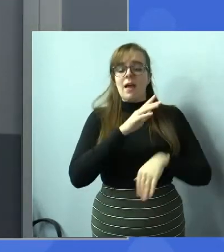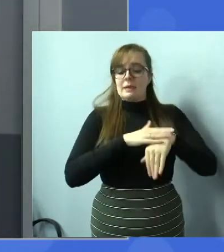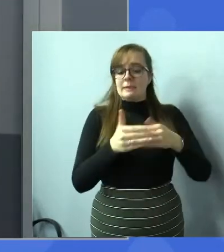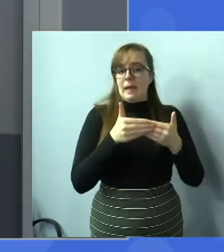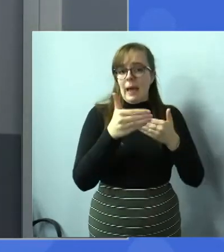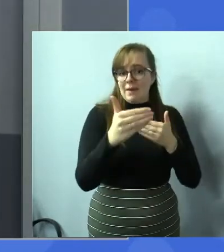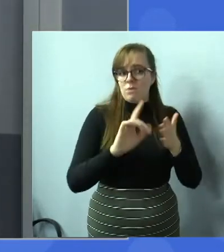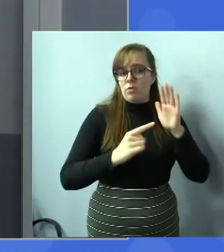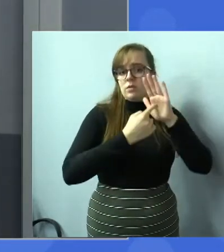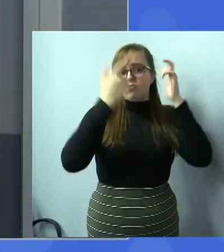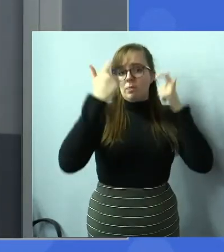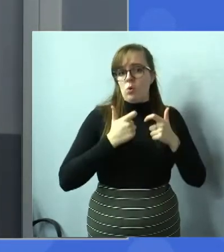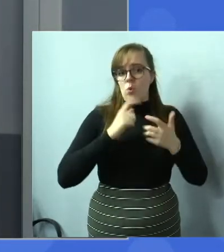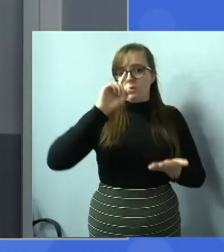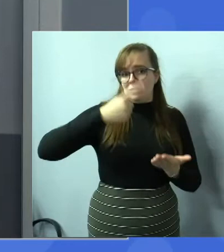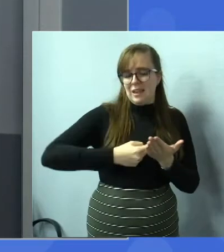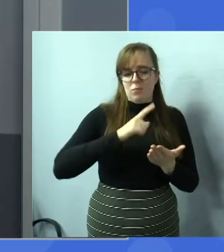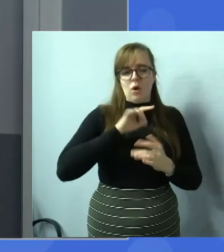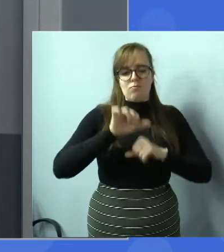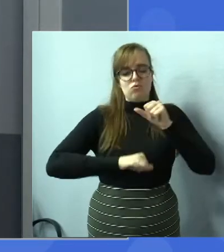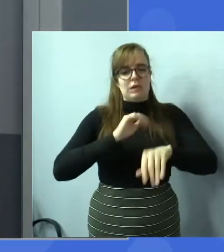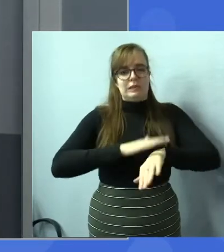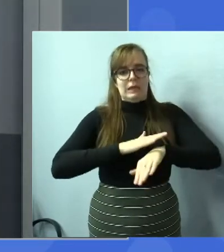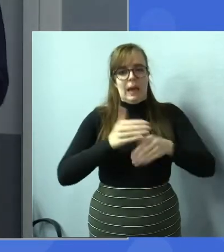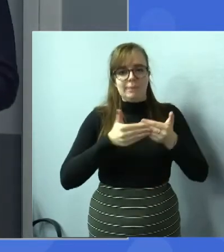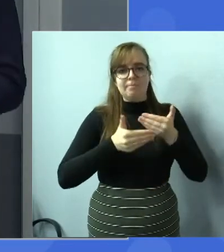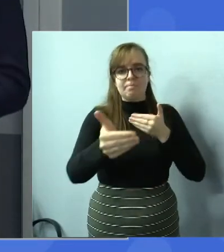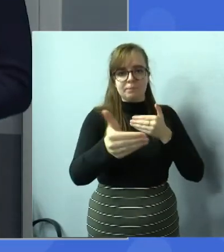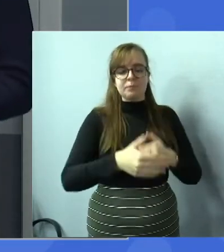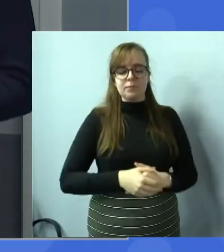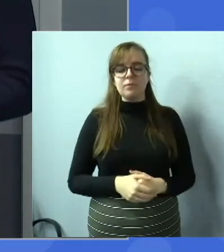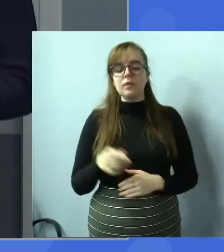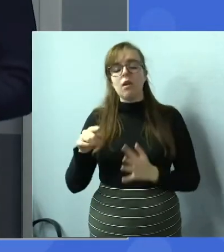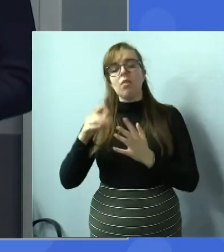to decide because this process takes time the government and the UK